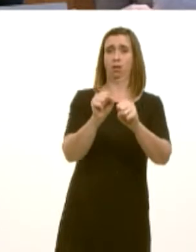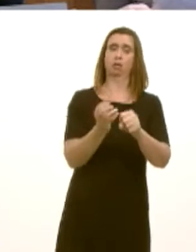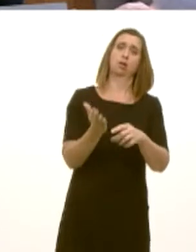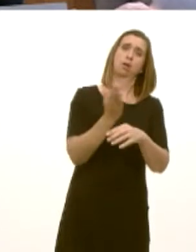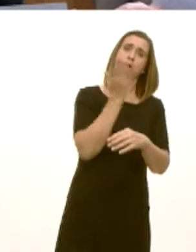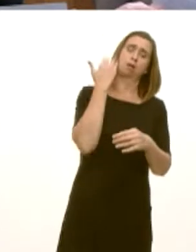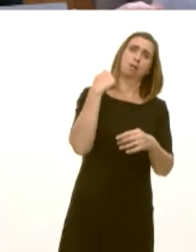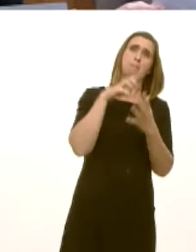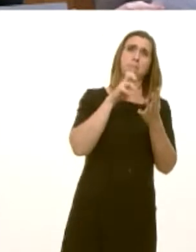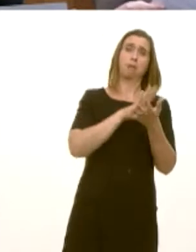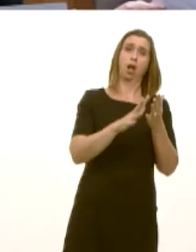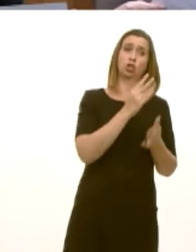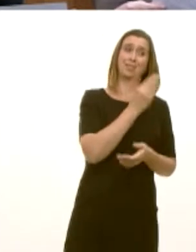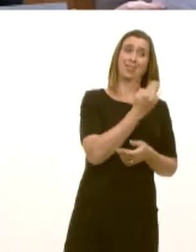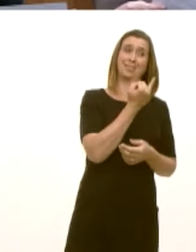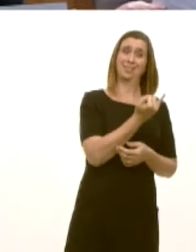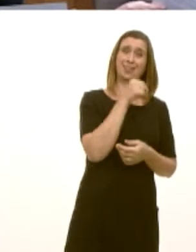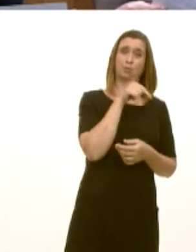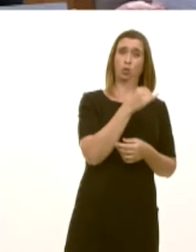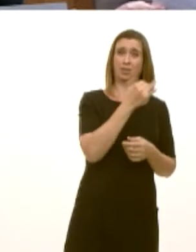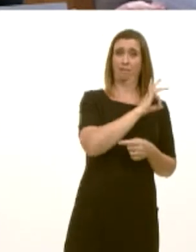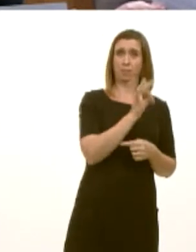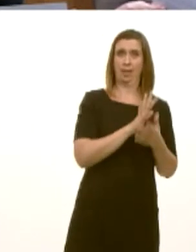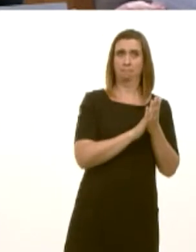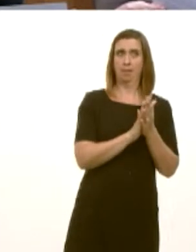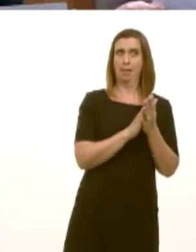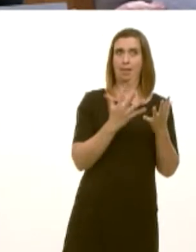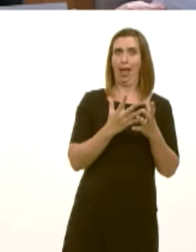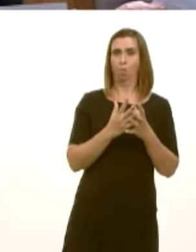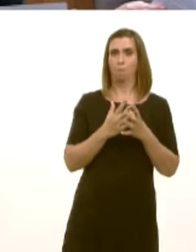So, the NHS is moving in the right direction in terms of 31-day performance.